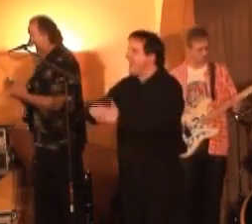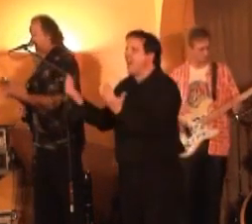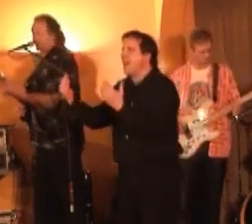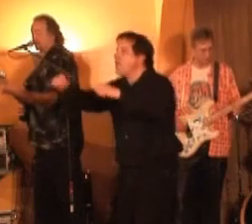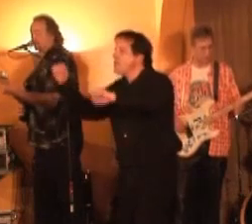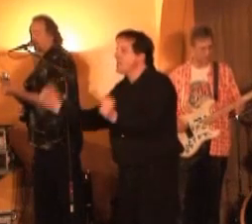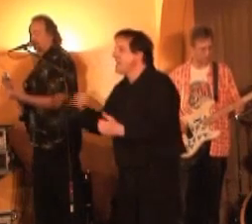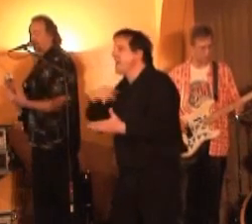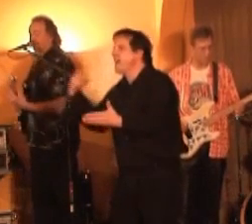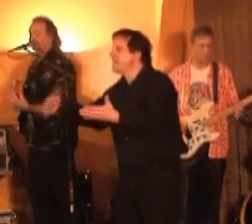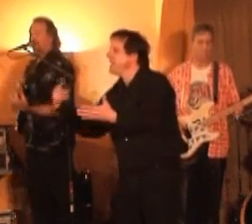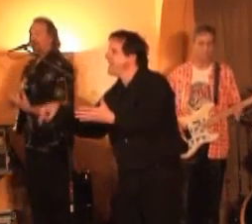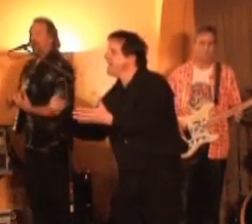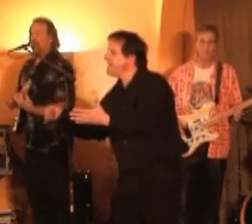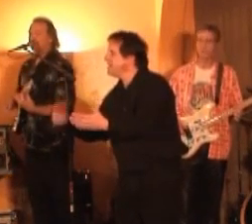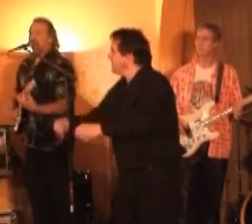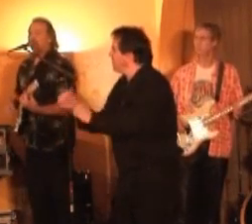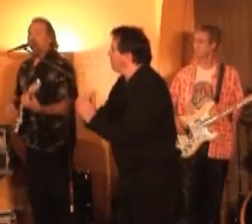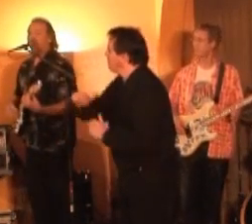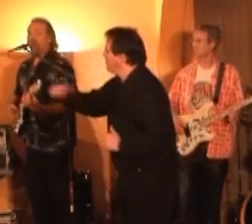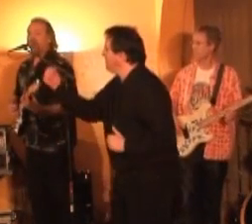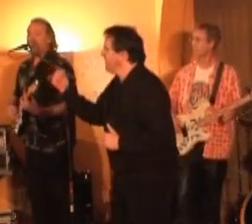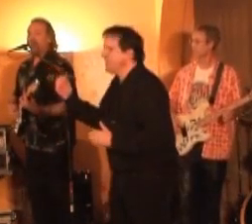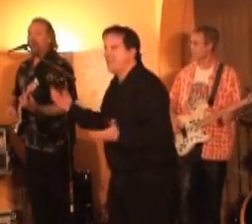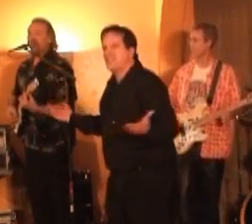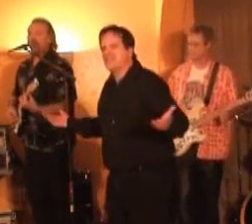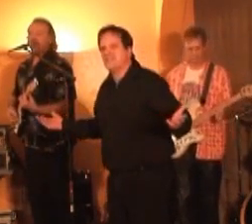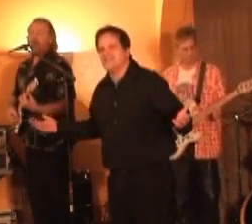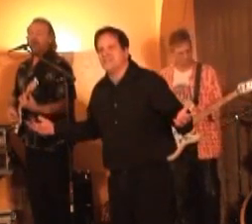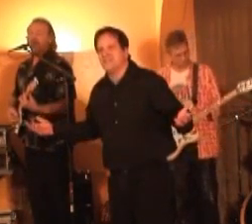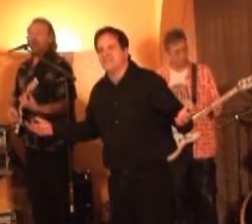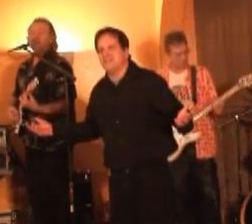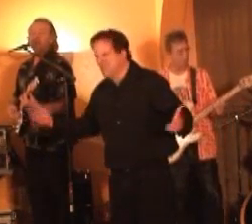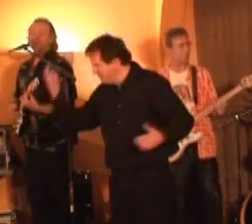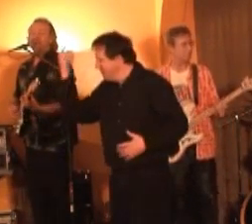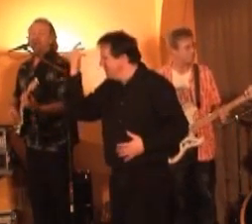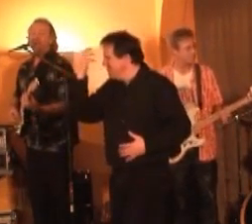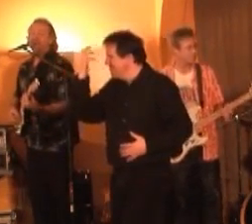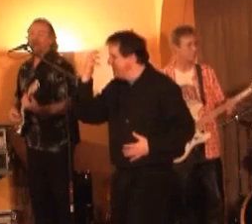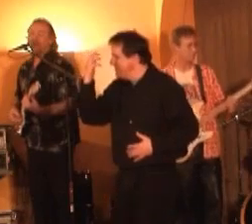Now I'll never dance with another Whooh!